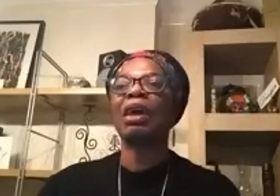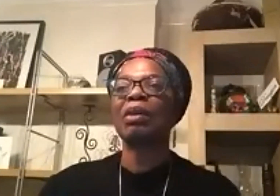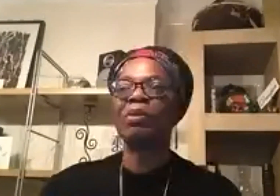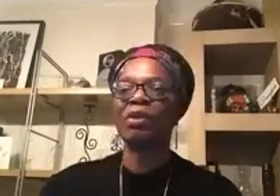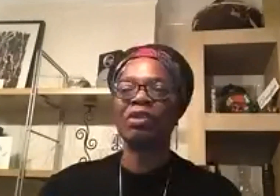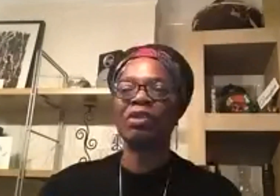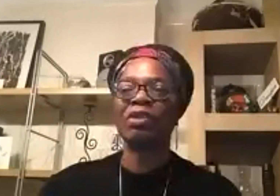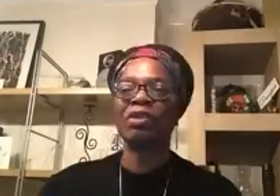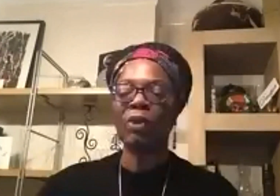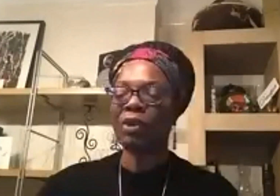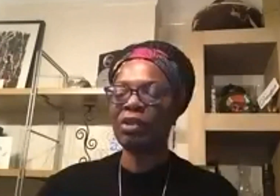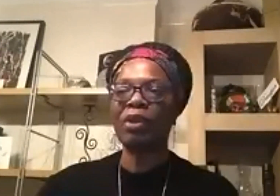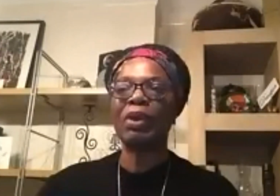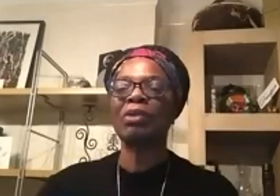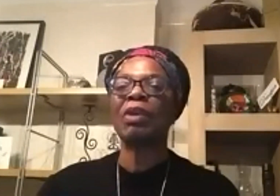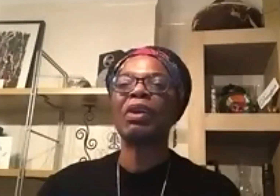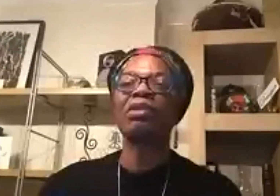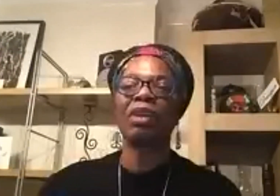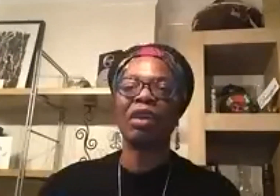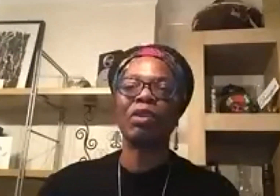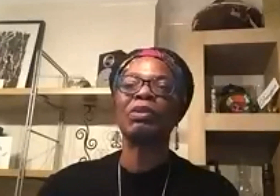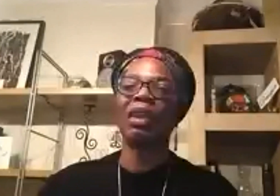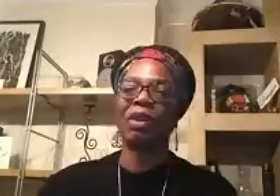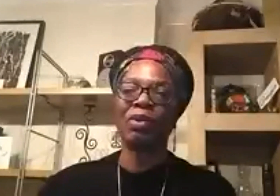Dr. Joe Bruce Brooks, who is my vice chair, she will take you through